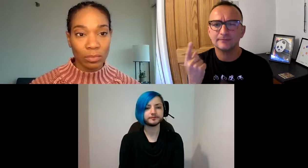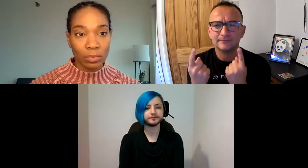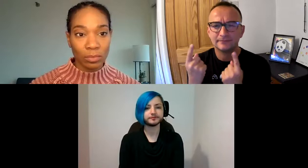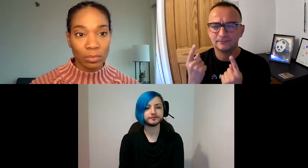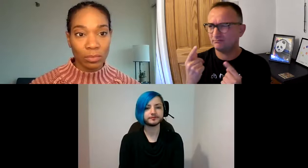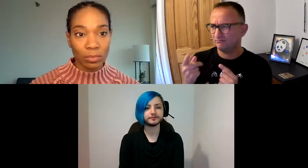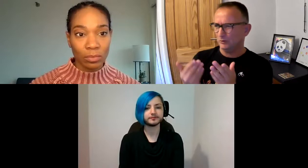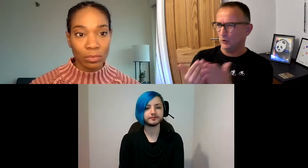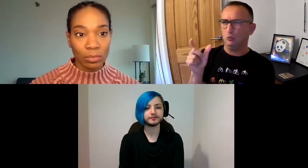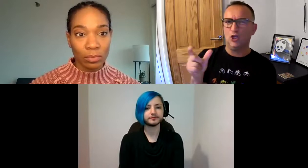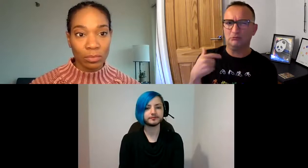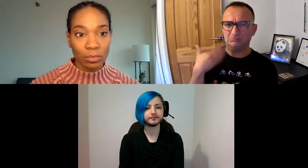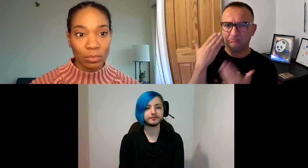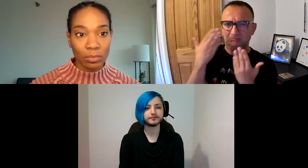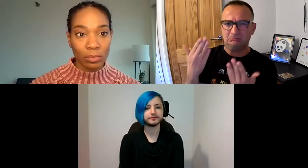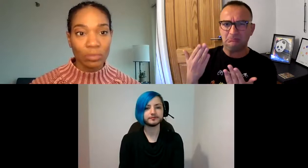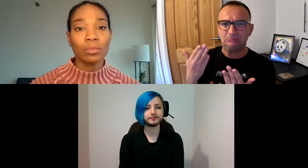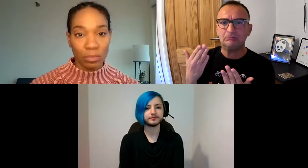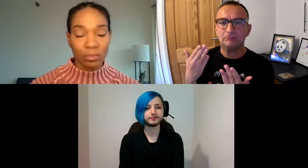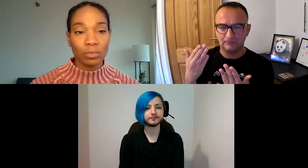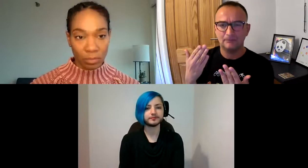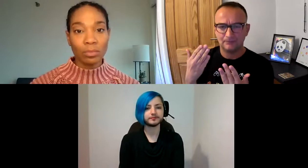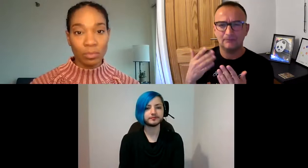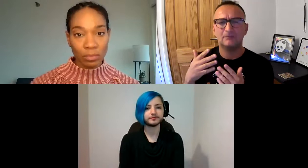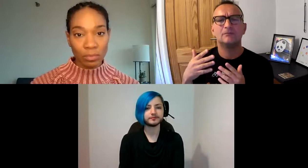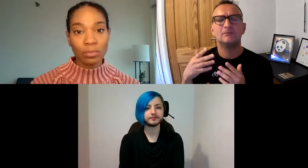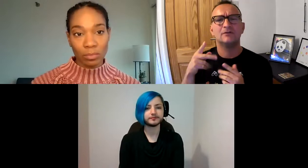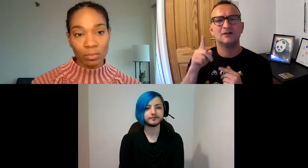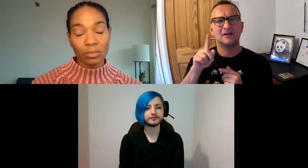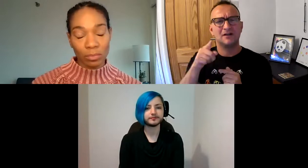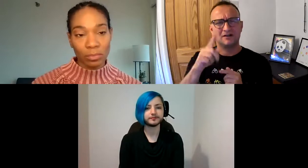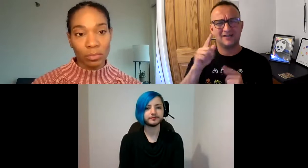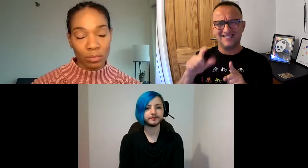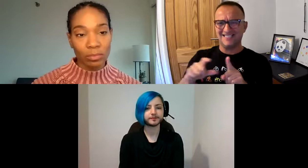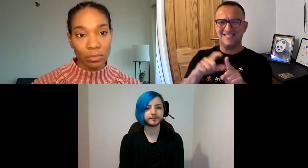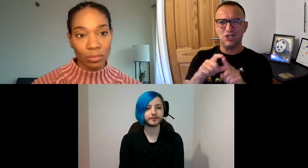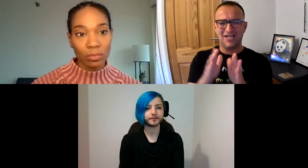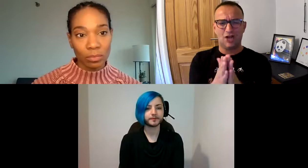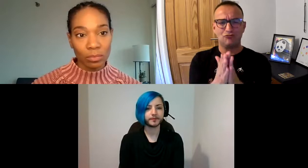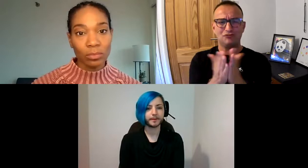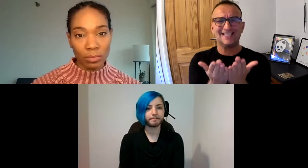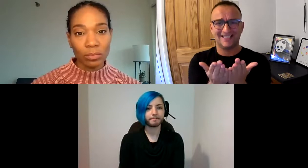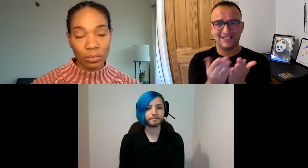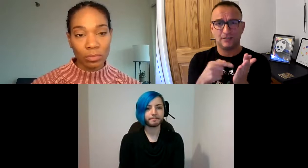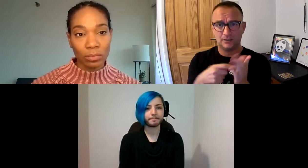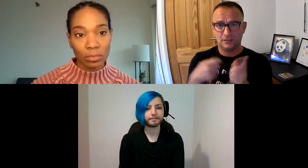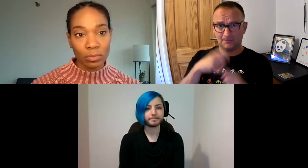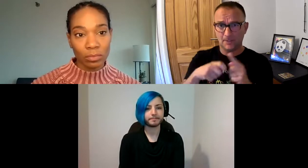prescriptive pressure on people oh I have to use these terms so what is_the relationship maybe between the